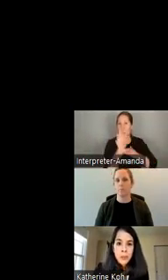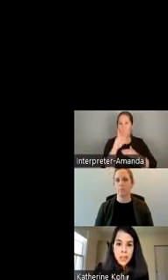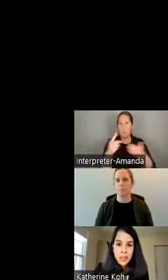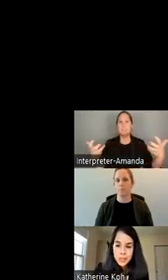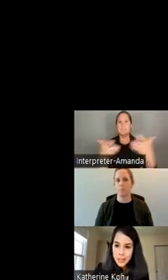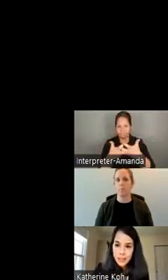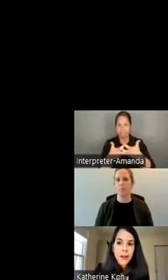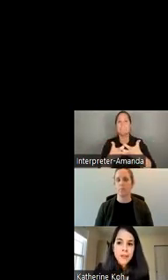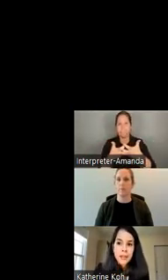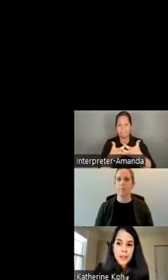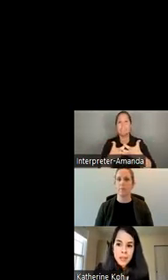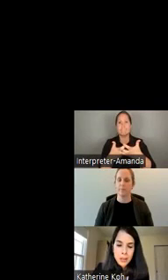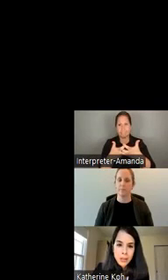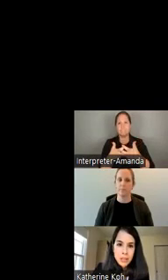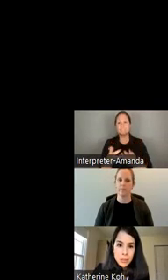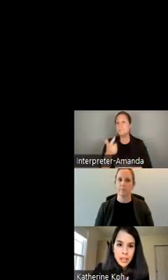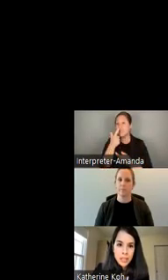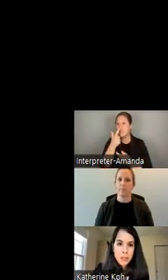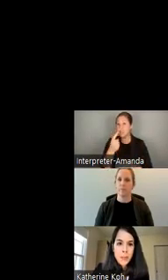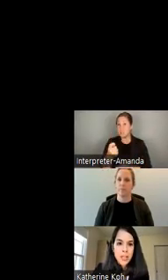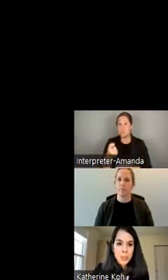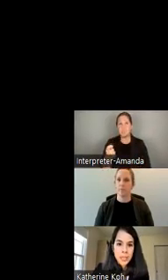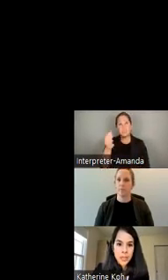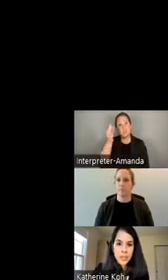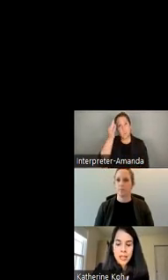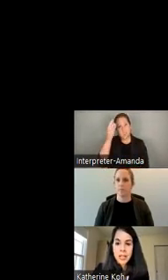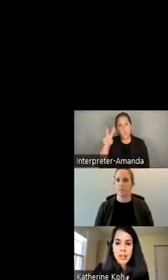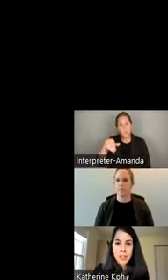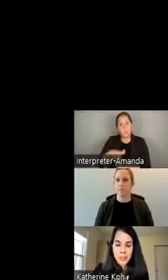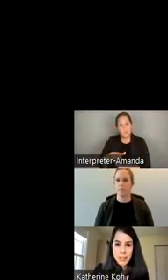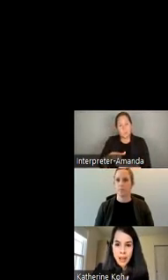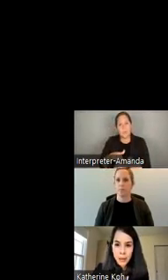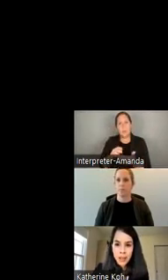we interestingly found the nearly 2 000 potential predictors that indicators of mental health